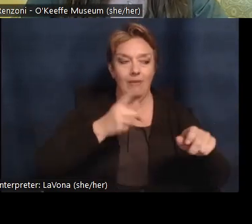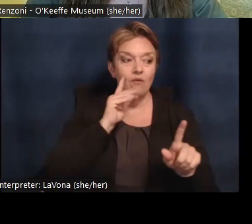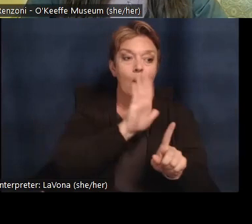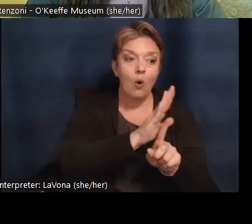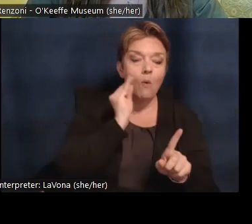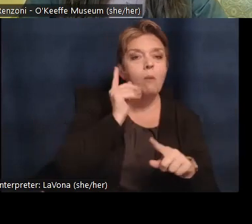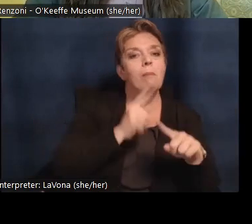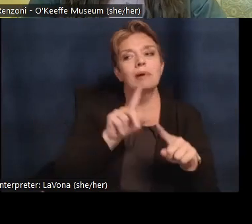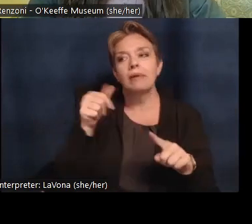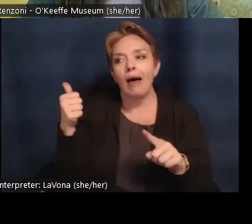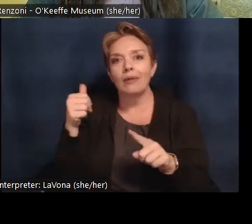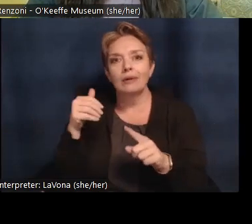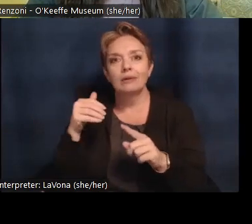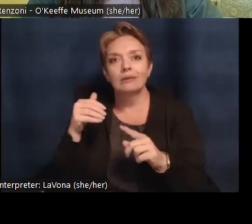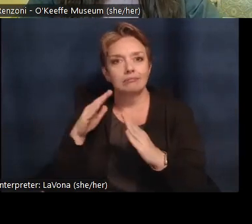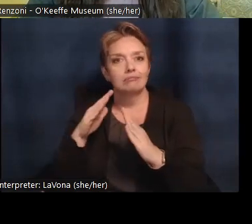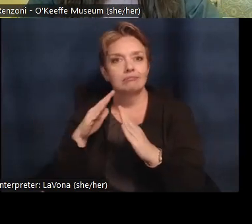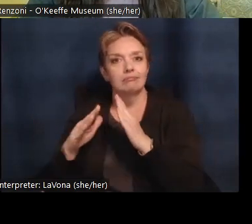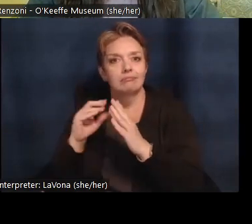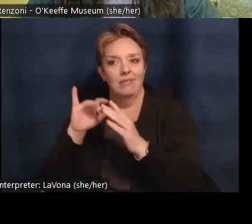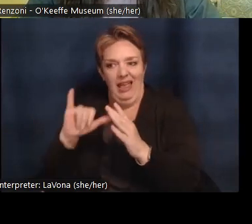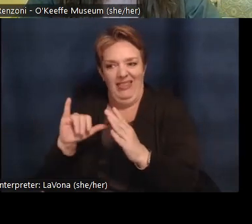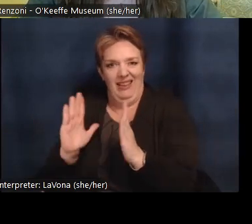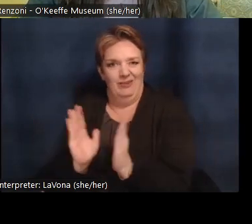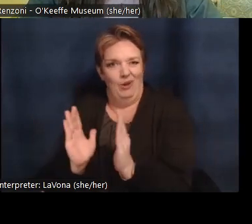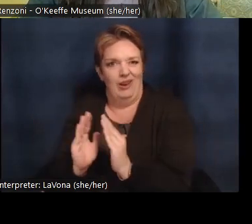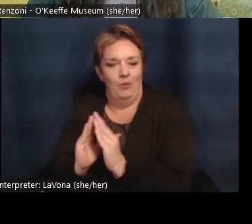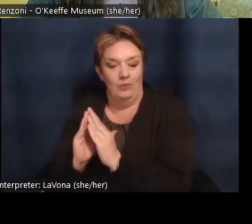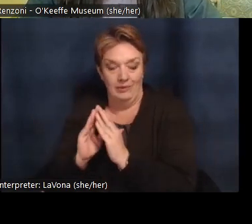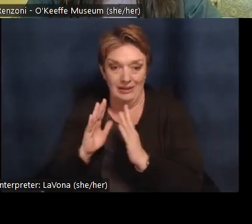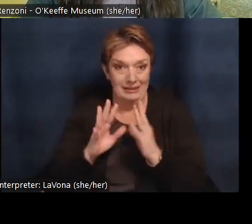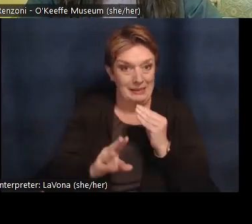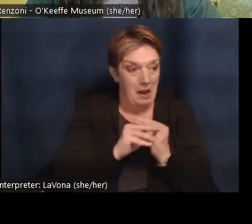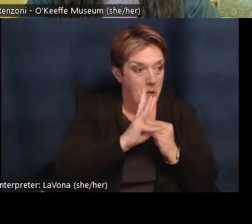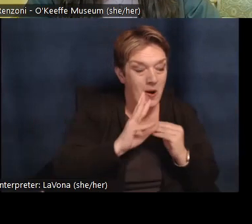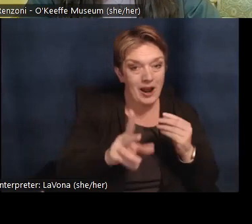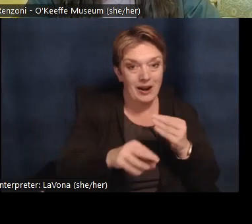And with these final touches, the house is ready to be lived in by 1949.